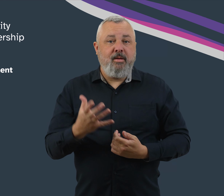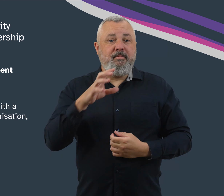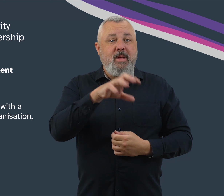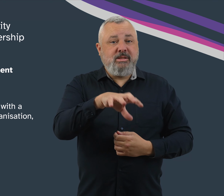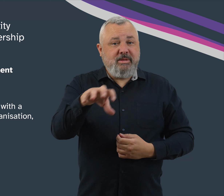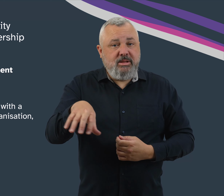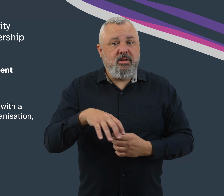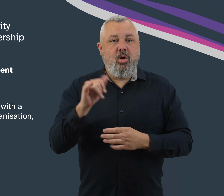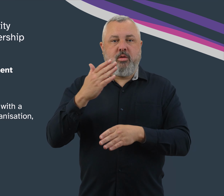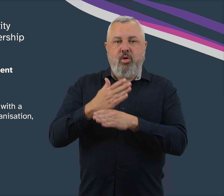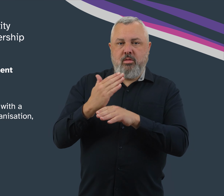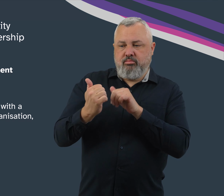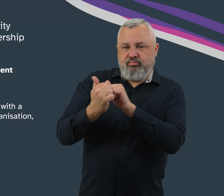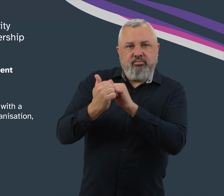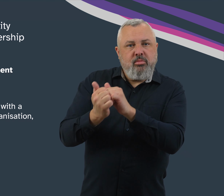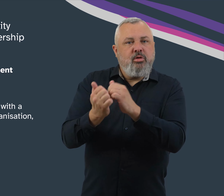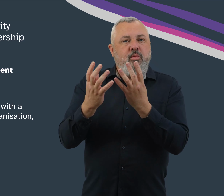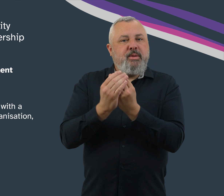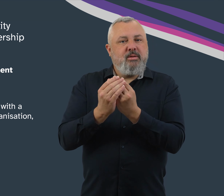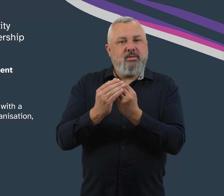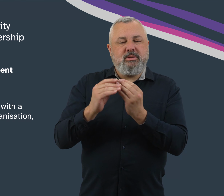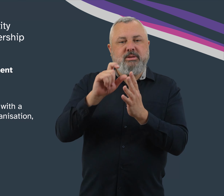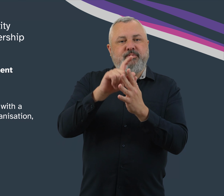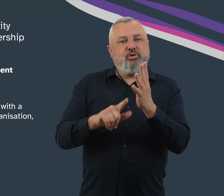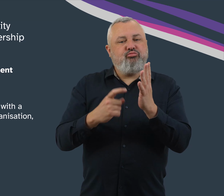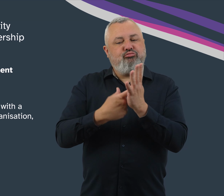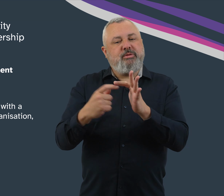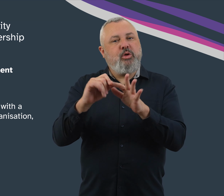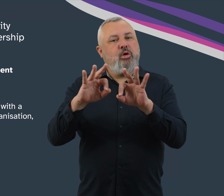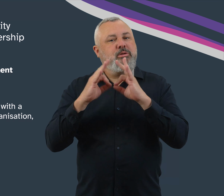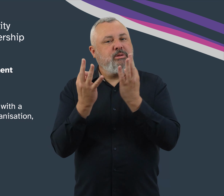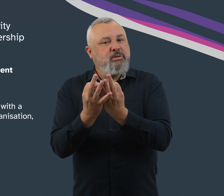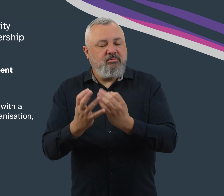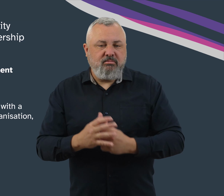placements or collaborations with a Disability Representative Organisation,